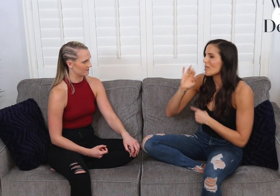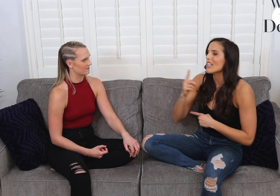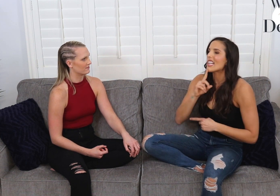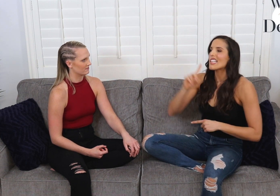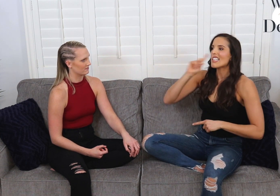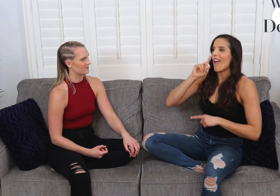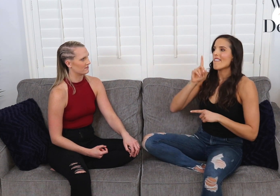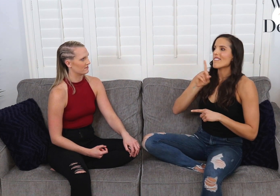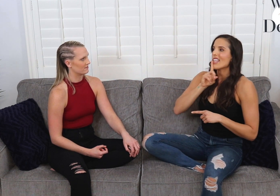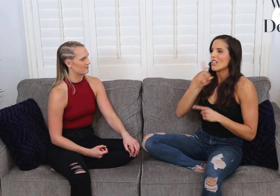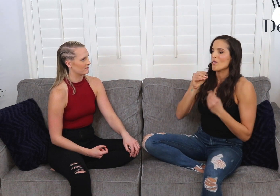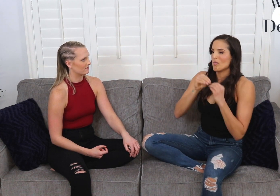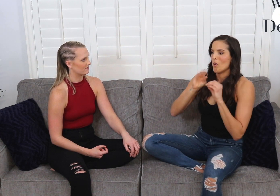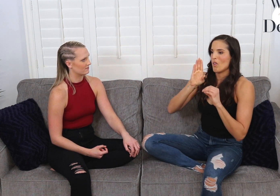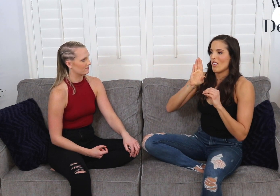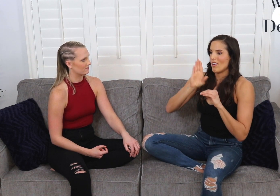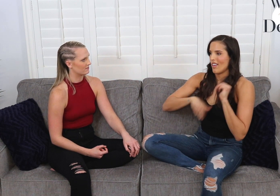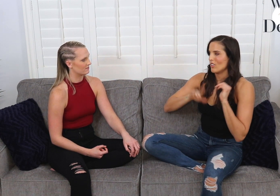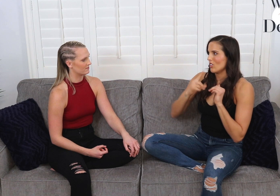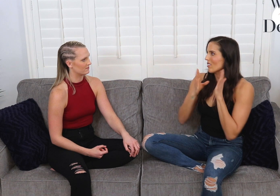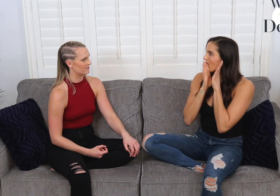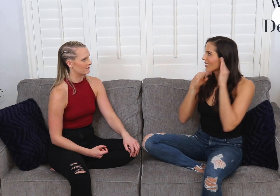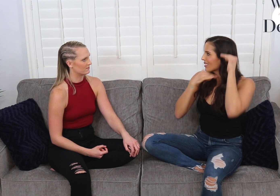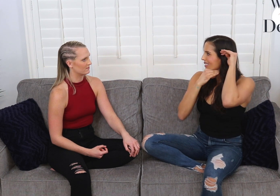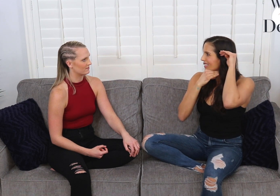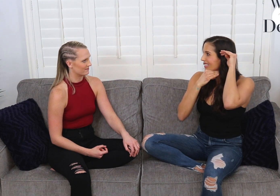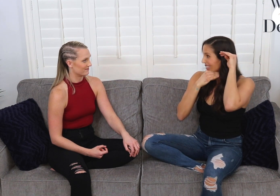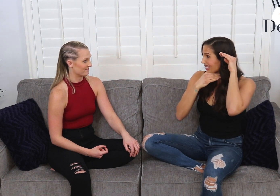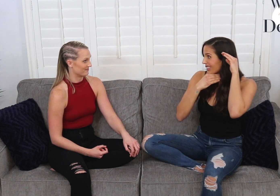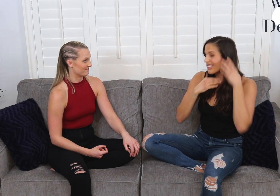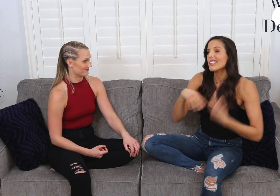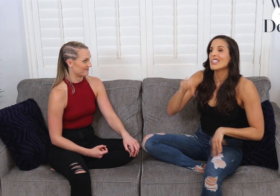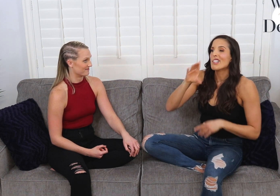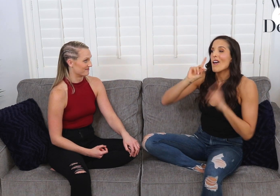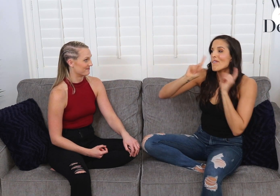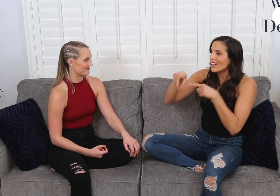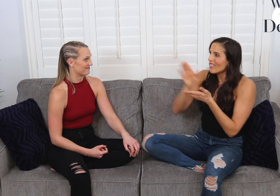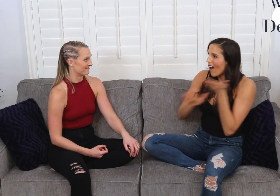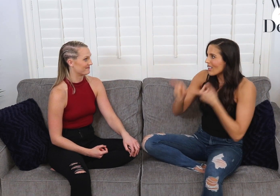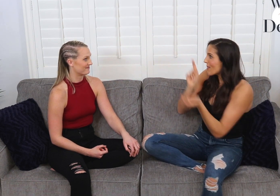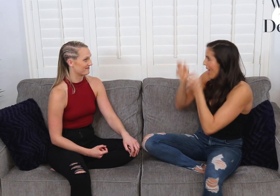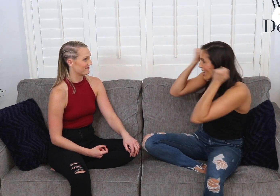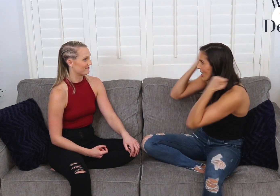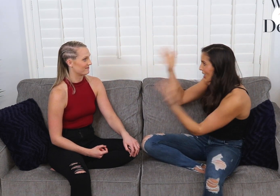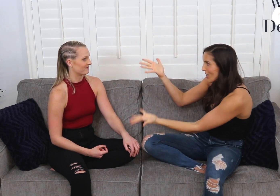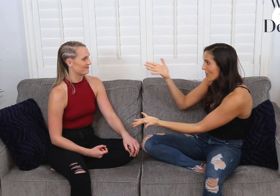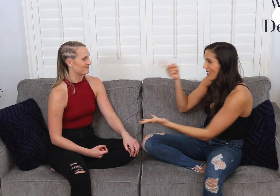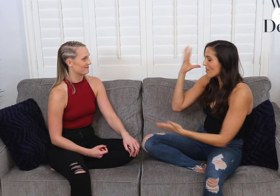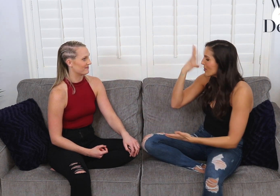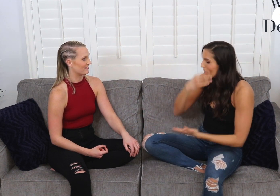I didn't realize being Deaf is more than just your ears and when I went to college and met you,